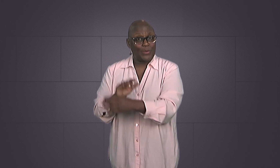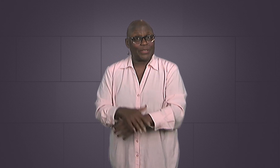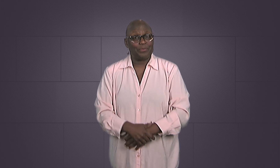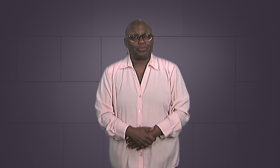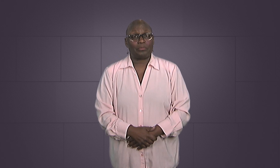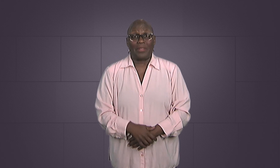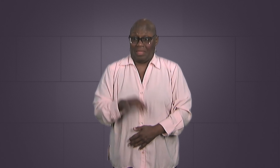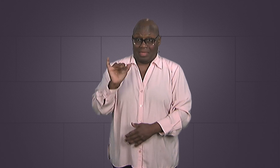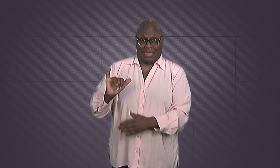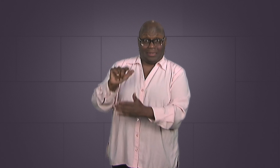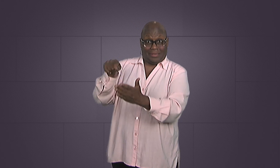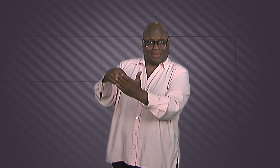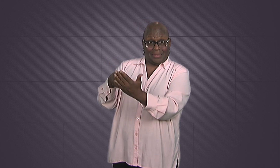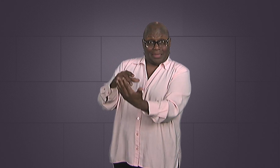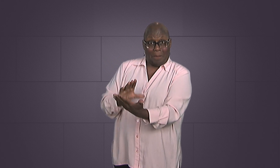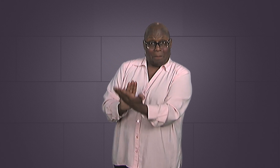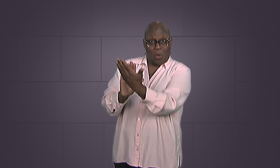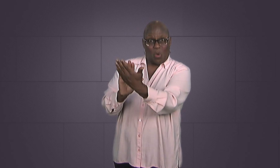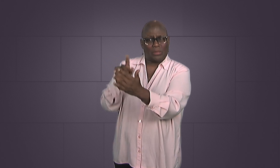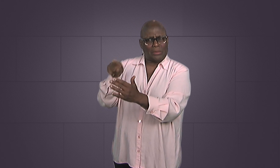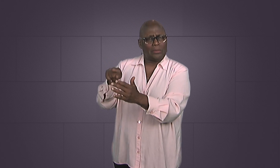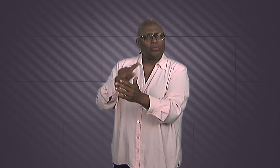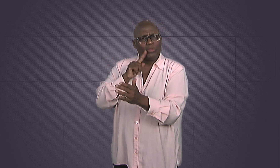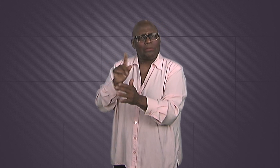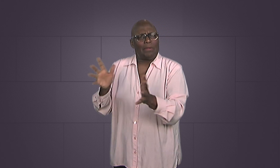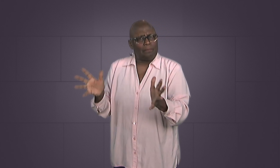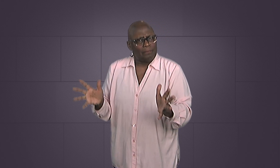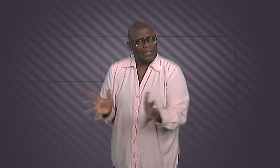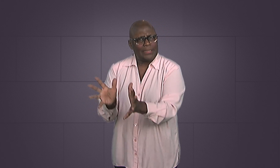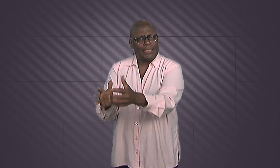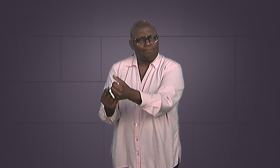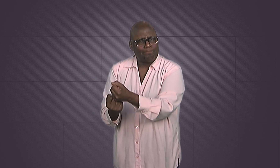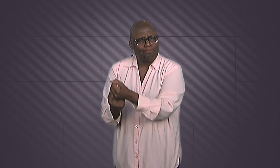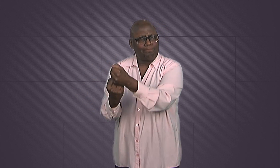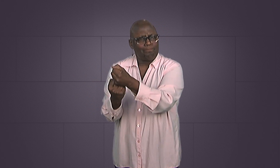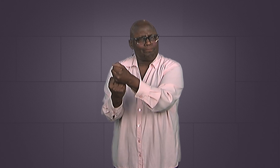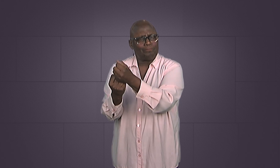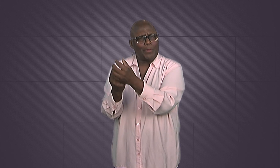This is an approach which facilitates use